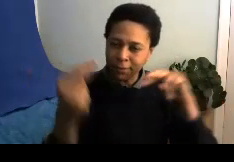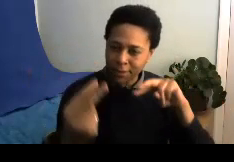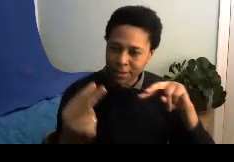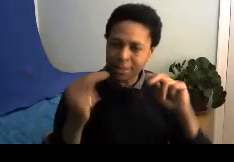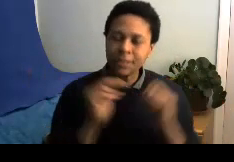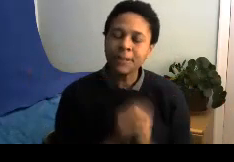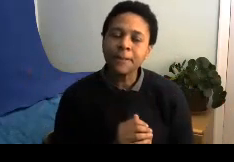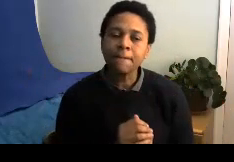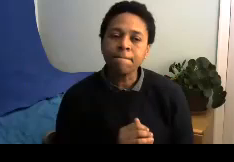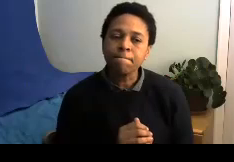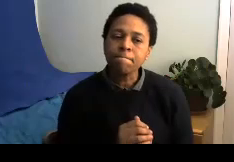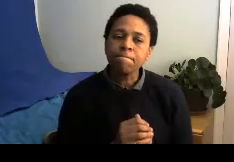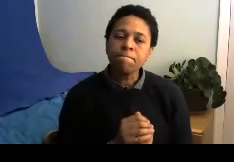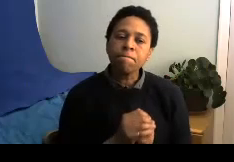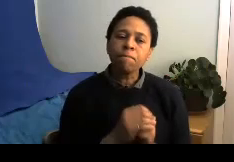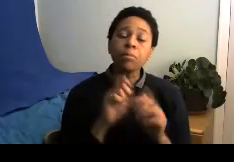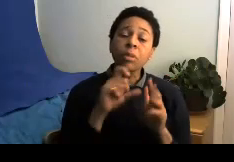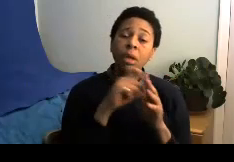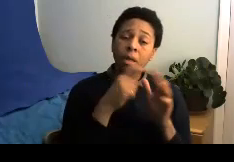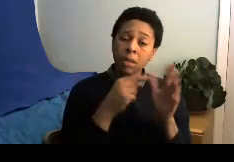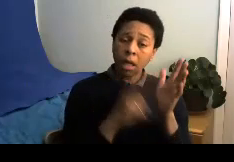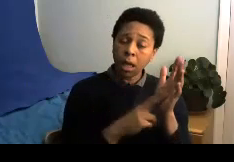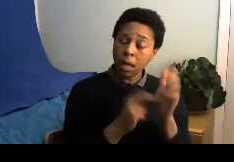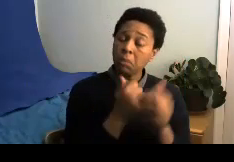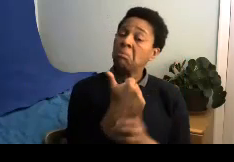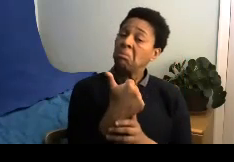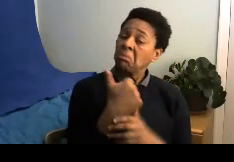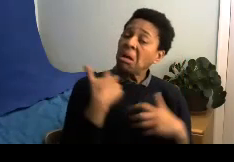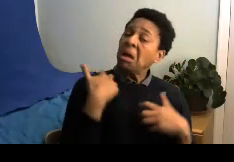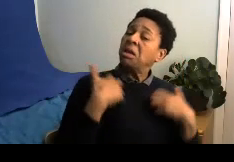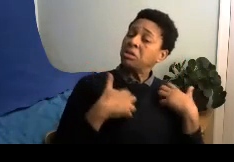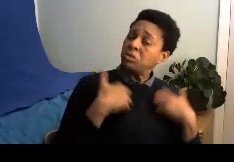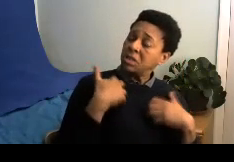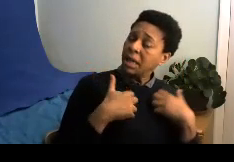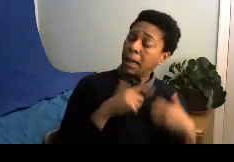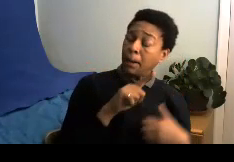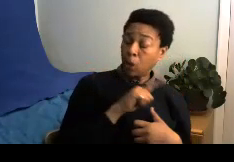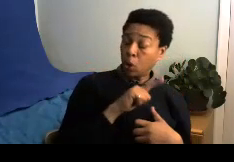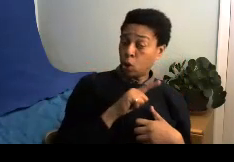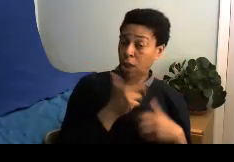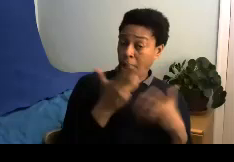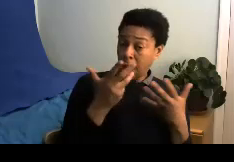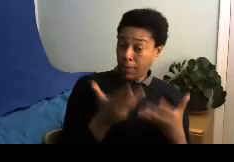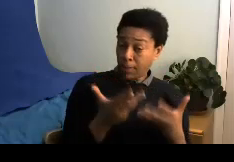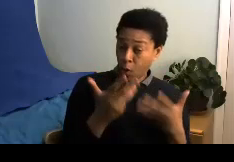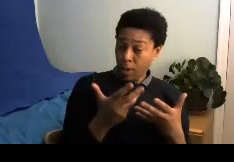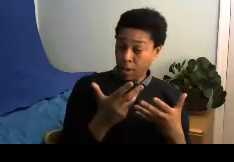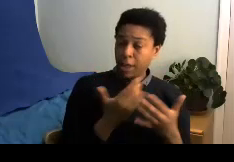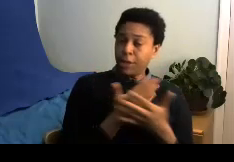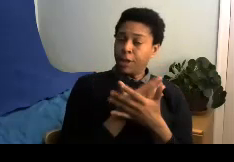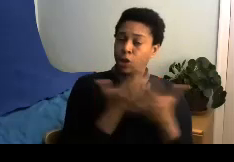Dan: It's really interesting, because there's such an efflorescence at the moment of nonfiction, you know, which is